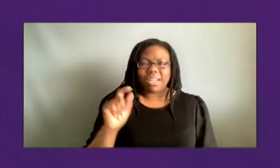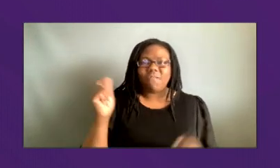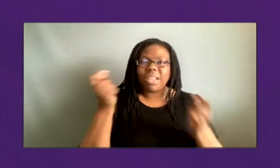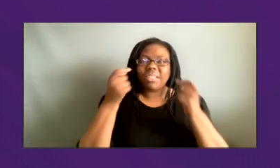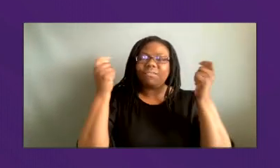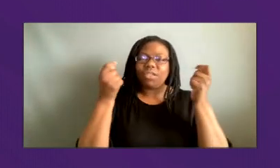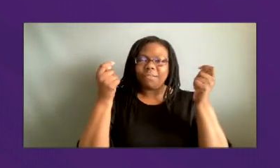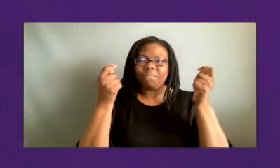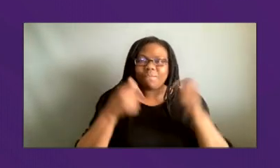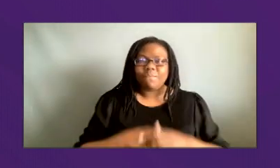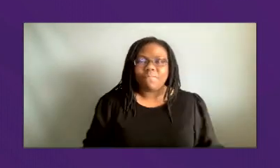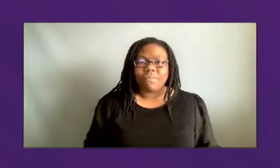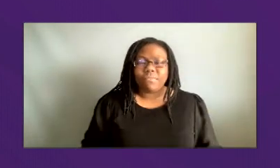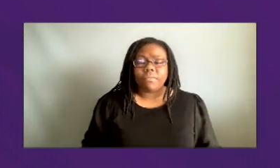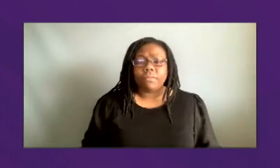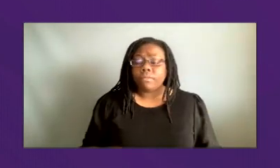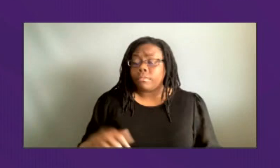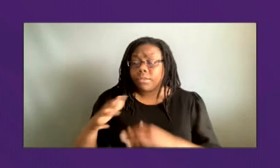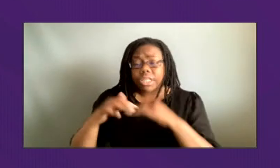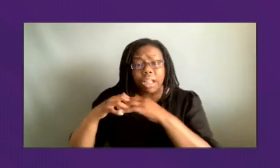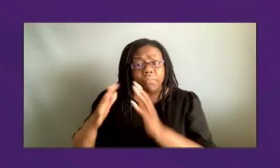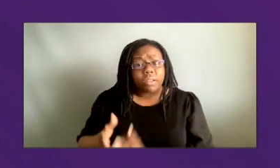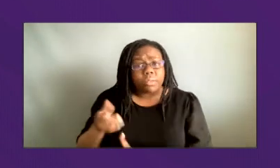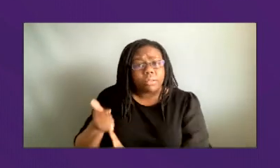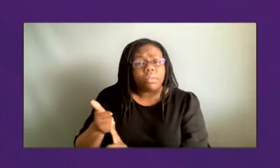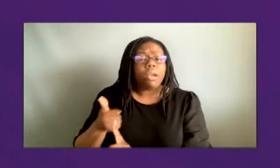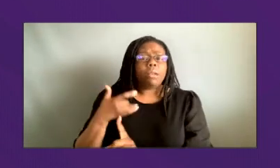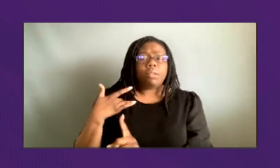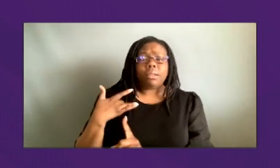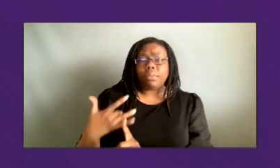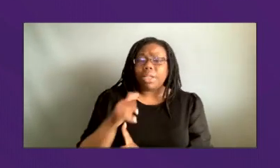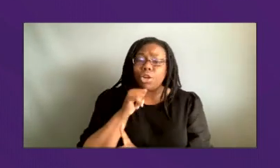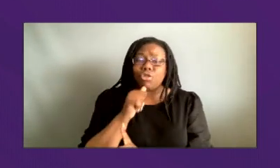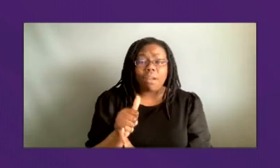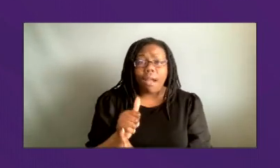the narrators. There's talk about the conflict of Plymouth Colony, like dealing with harsh winters.